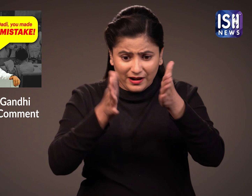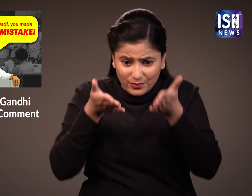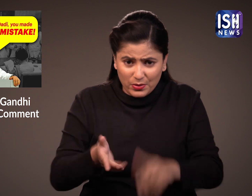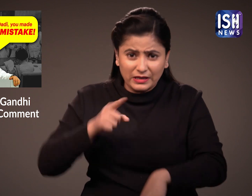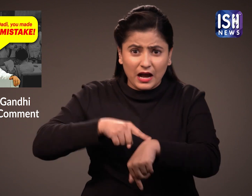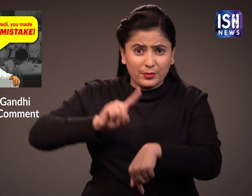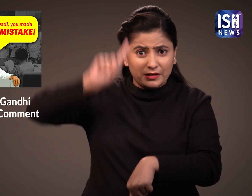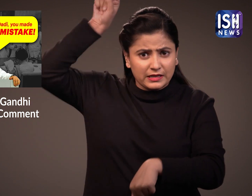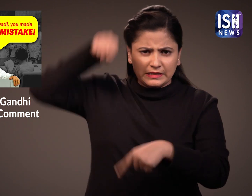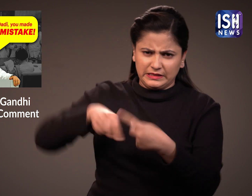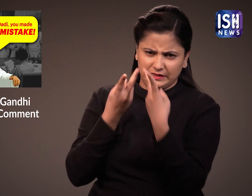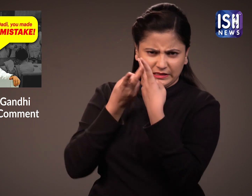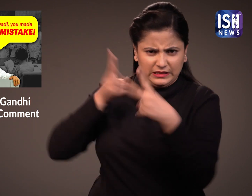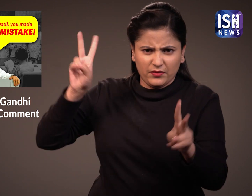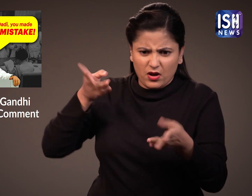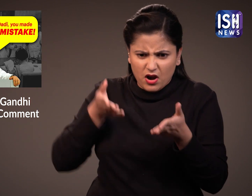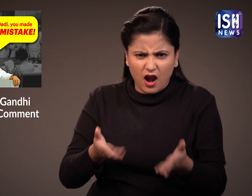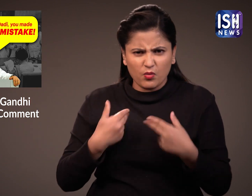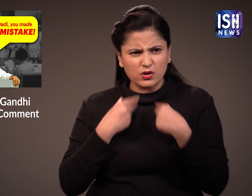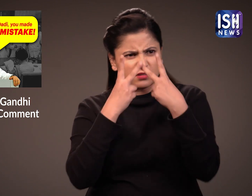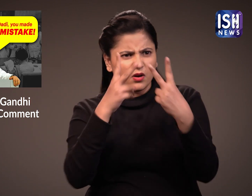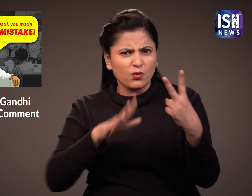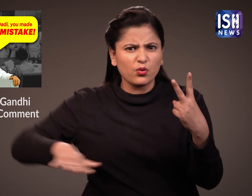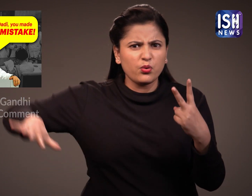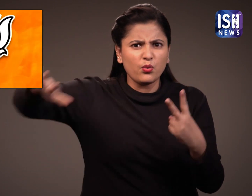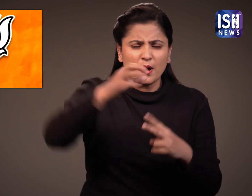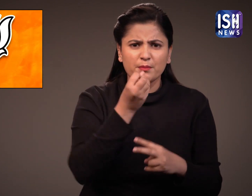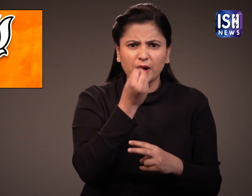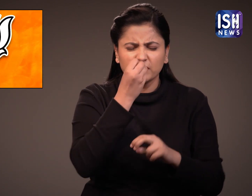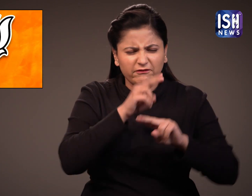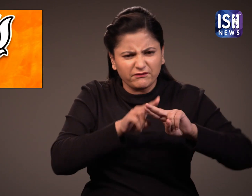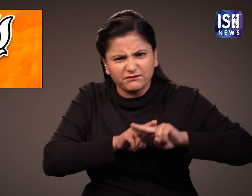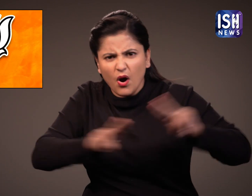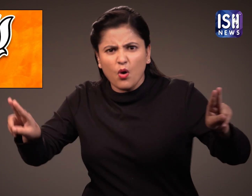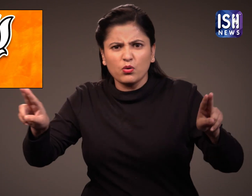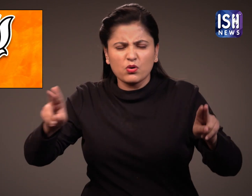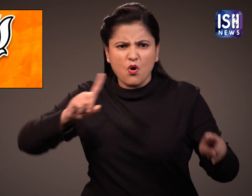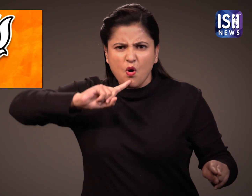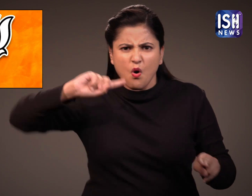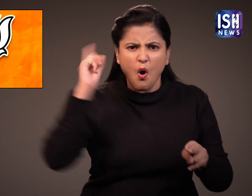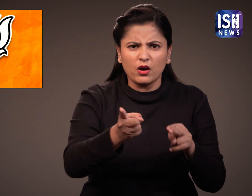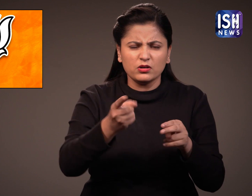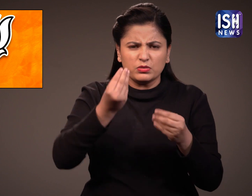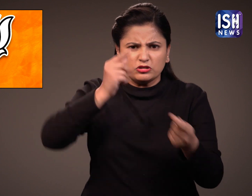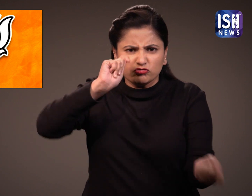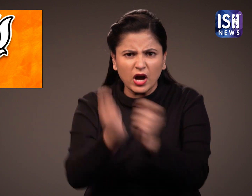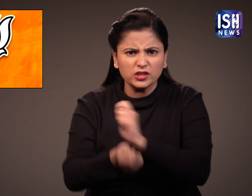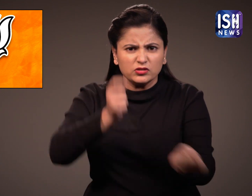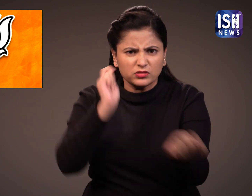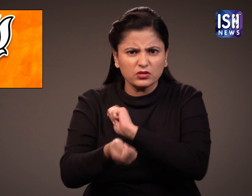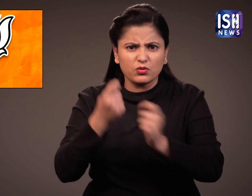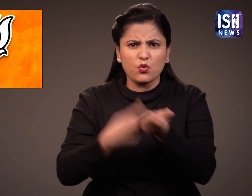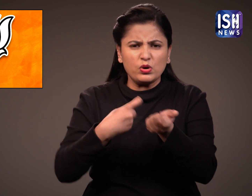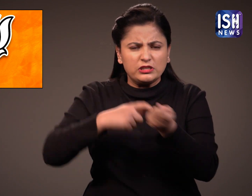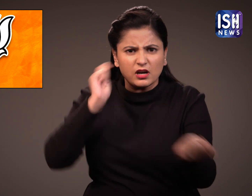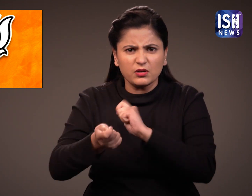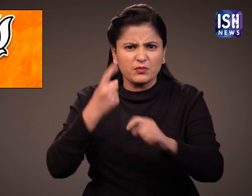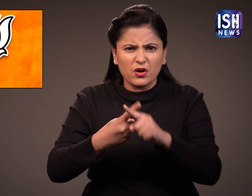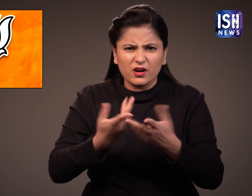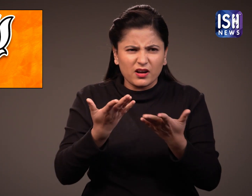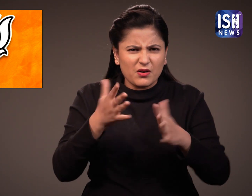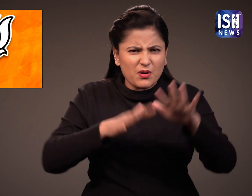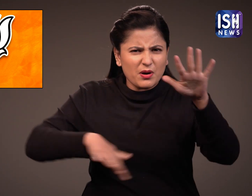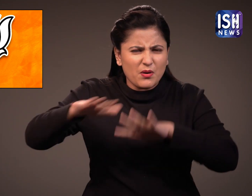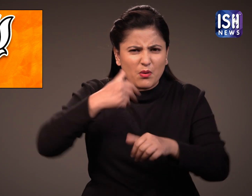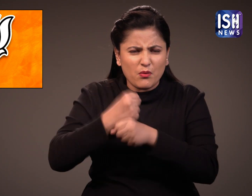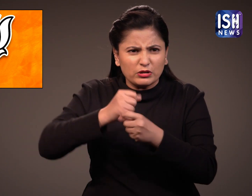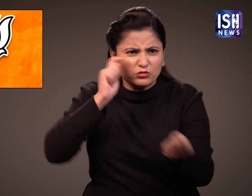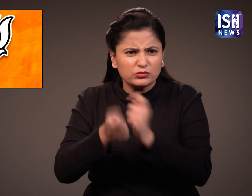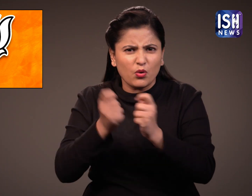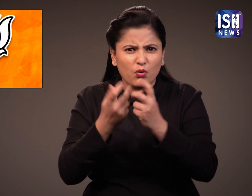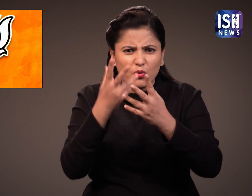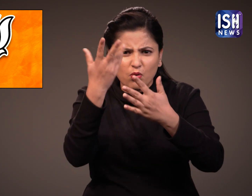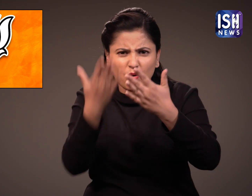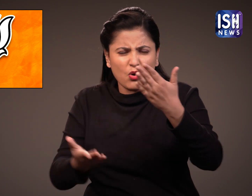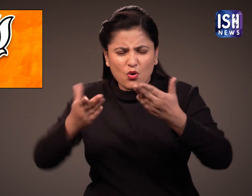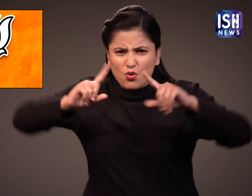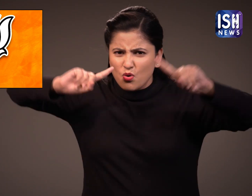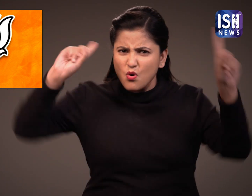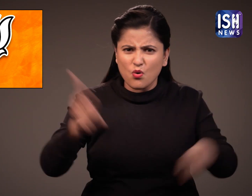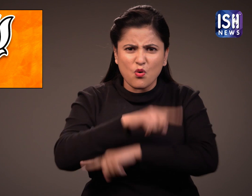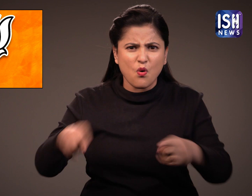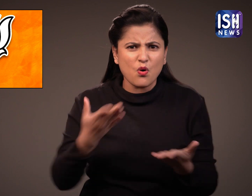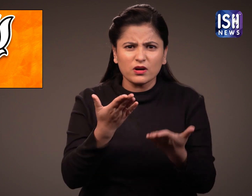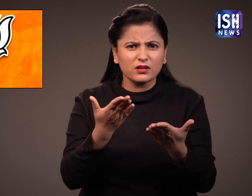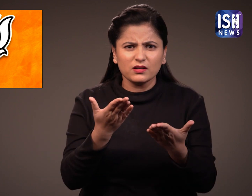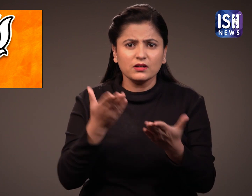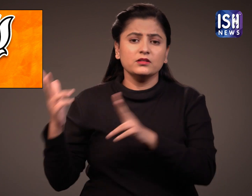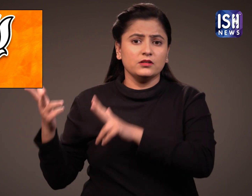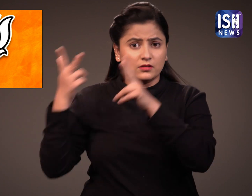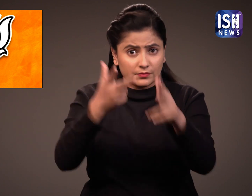But it is very different from what is currently happening in India during the BJP’s rule.